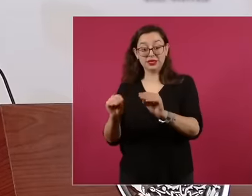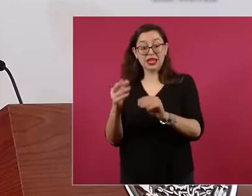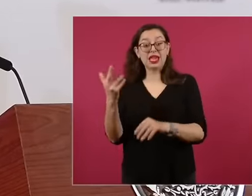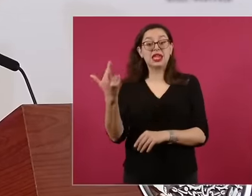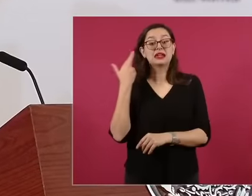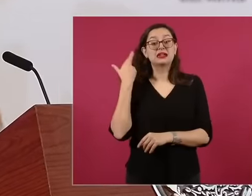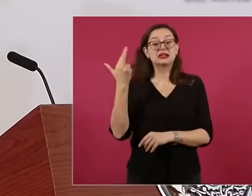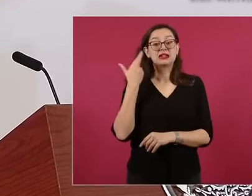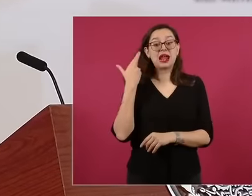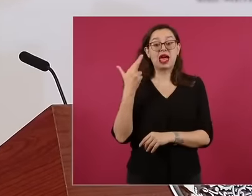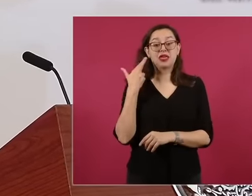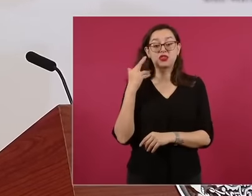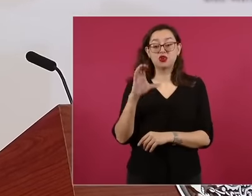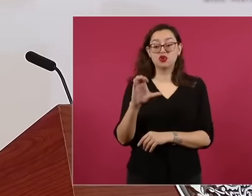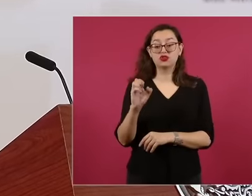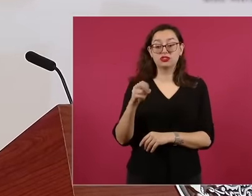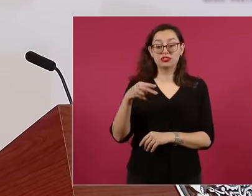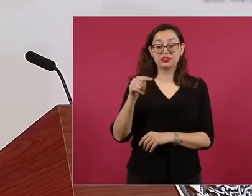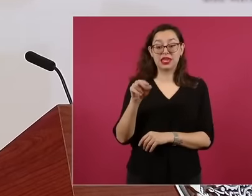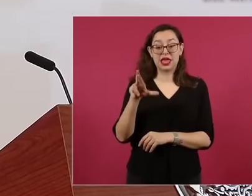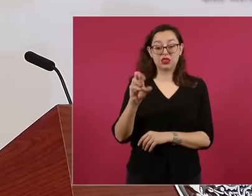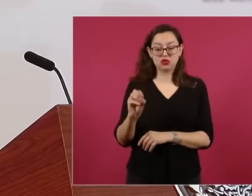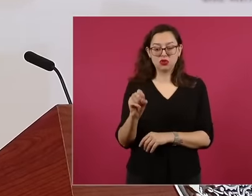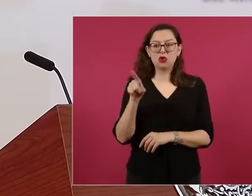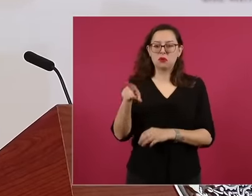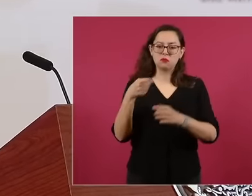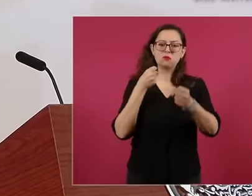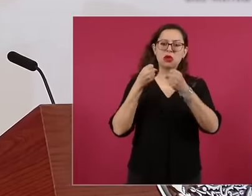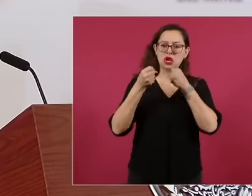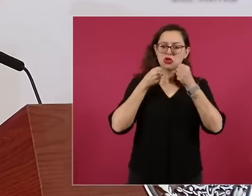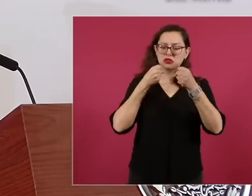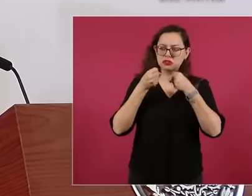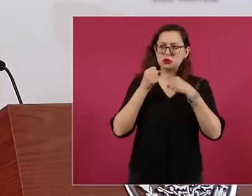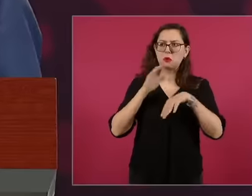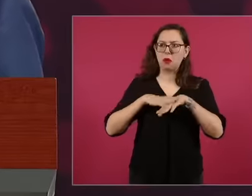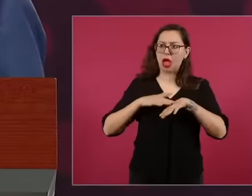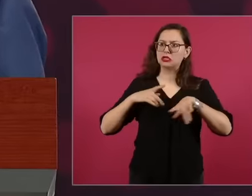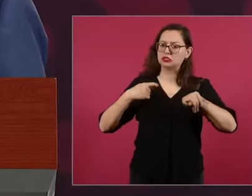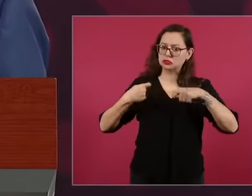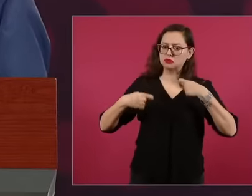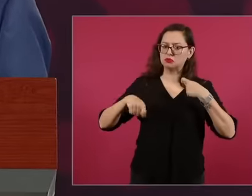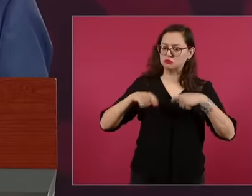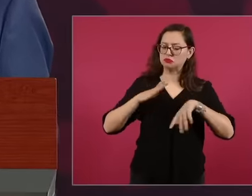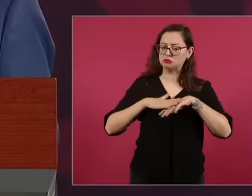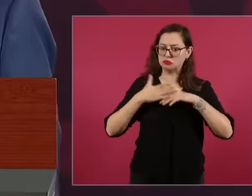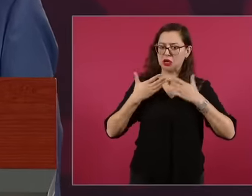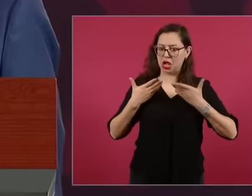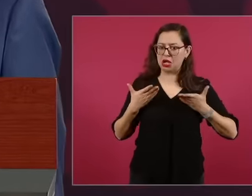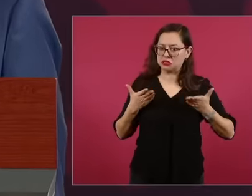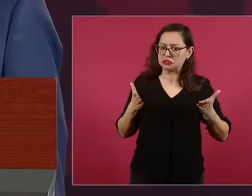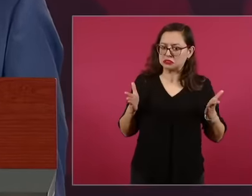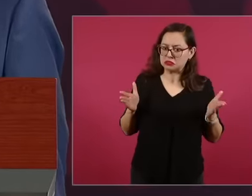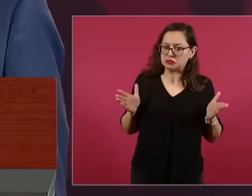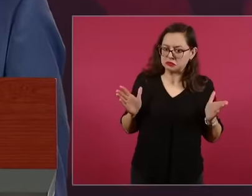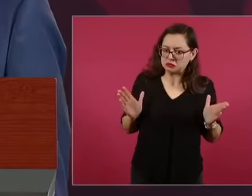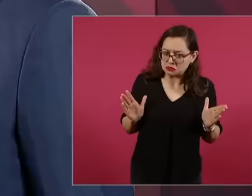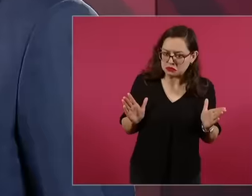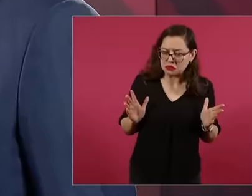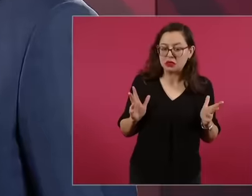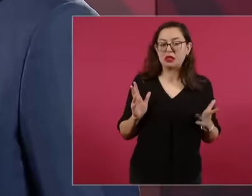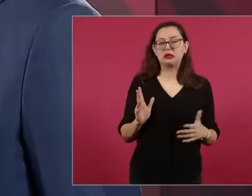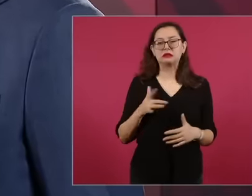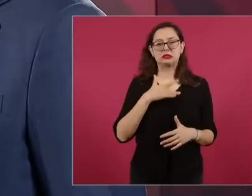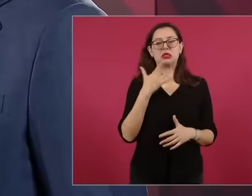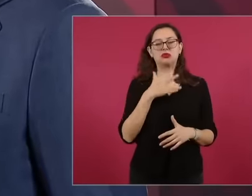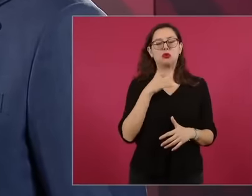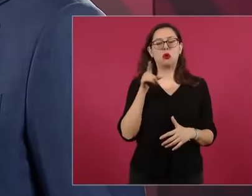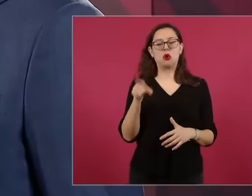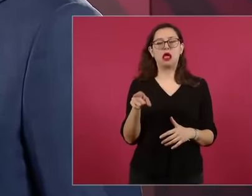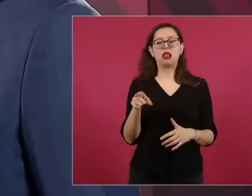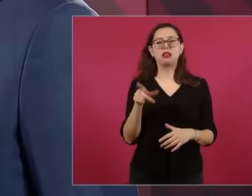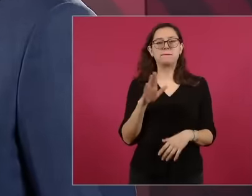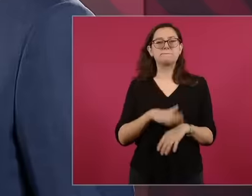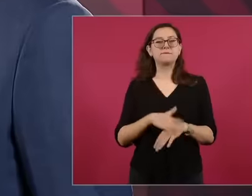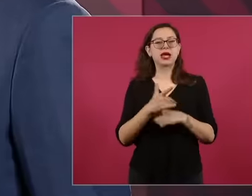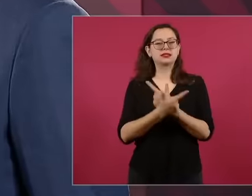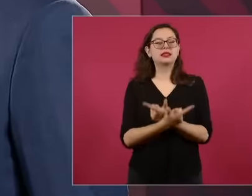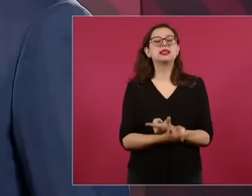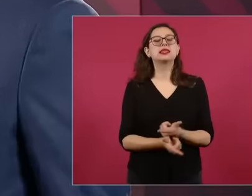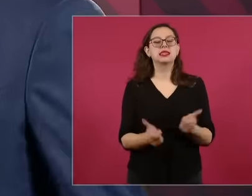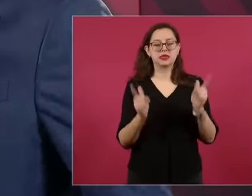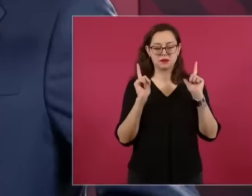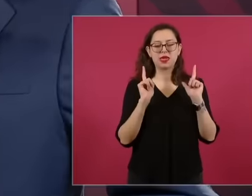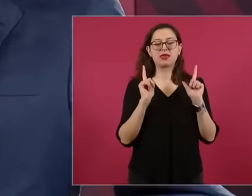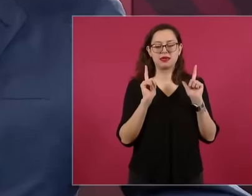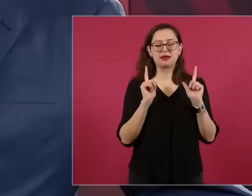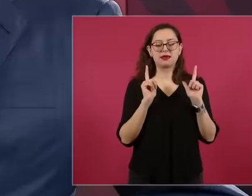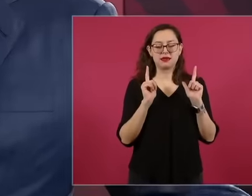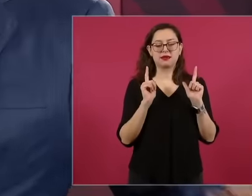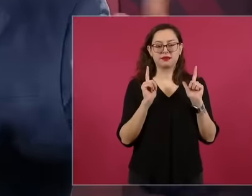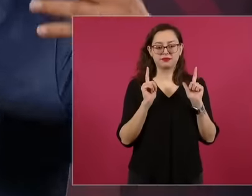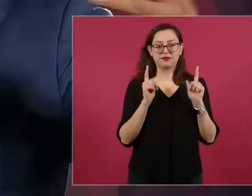practices more open journalism. I think he felt free to the extent that of all the